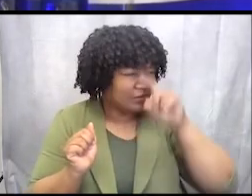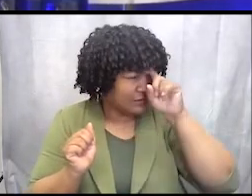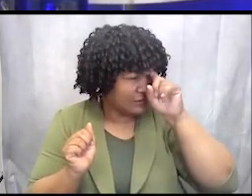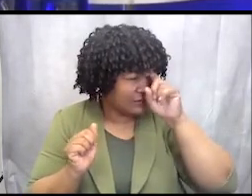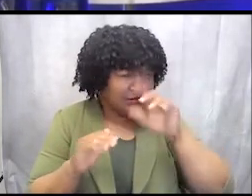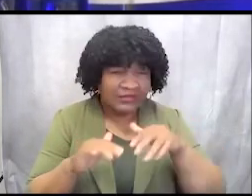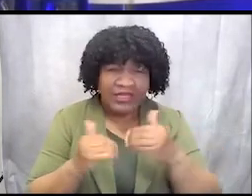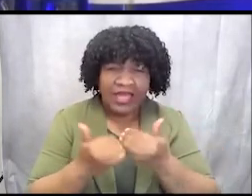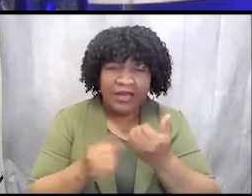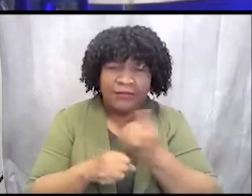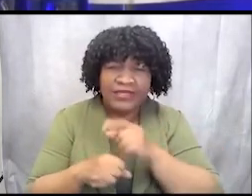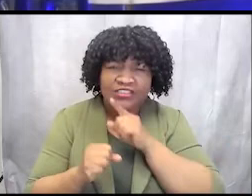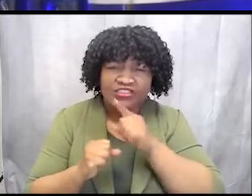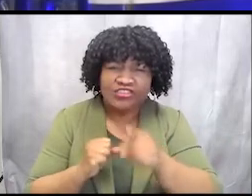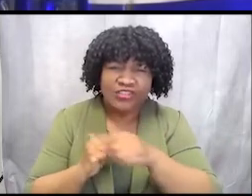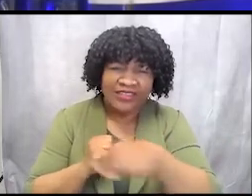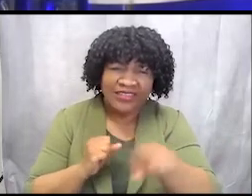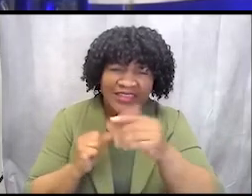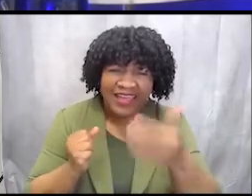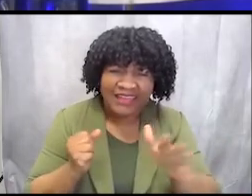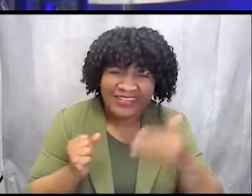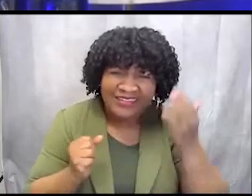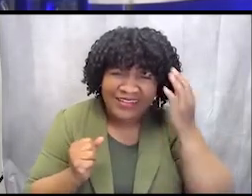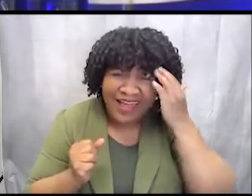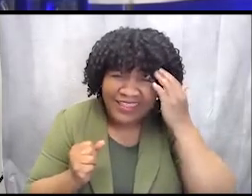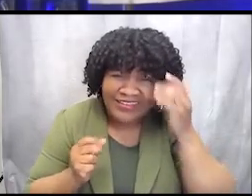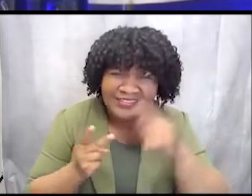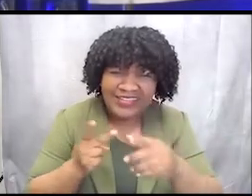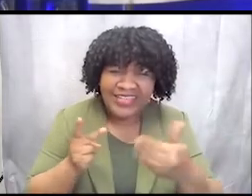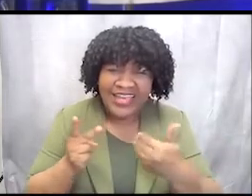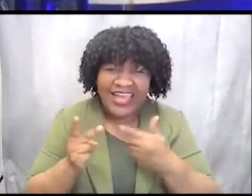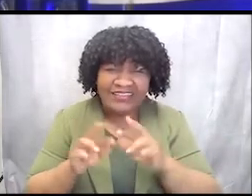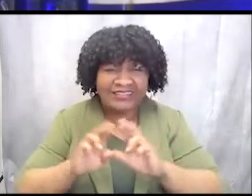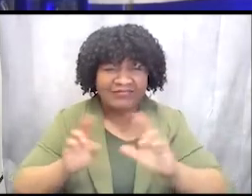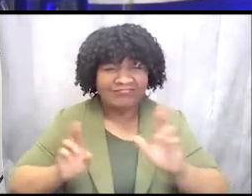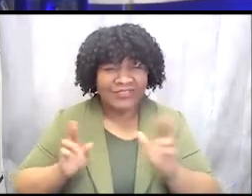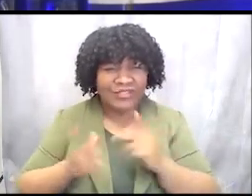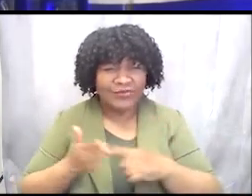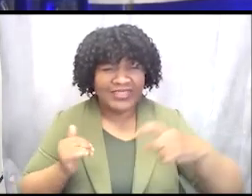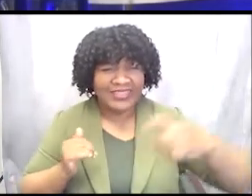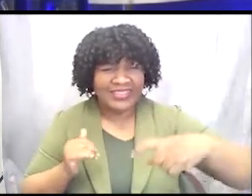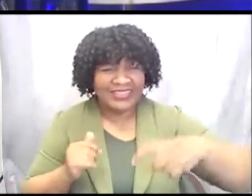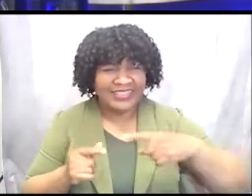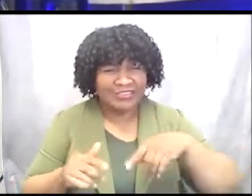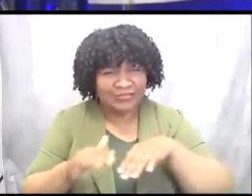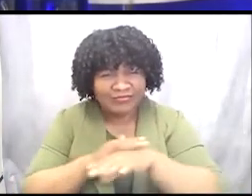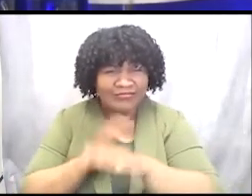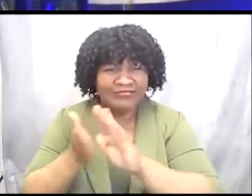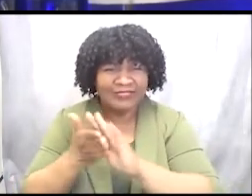is how do we ensure that they have the knowledge, skills, and dispositions that they need to be successful